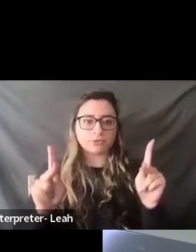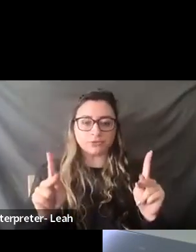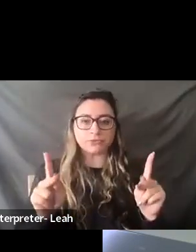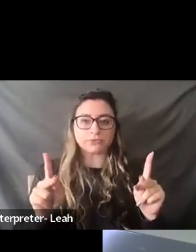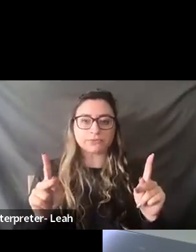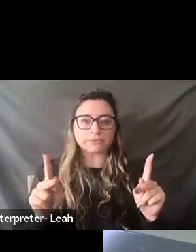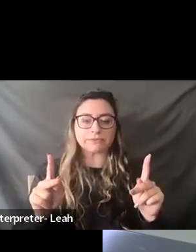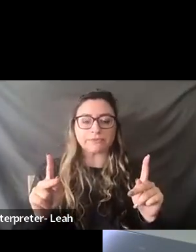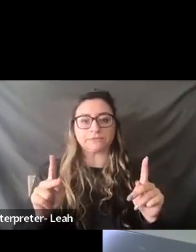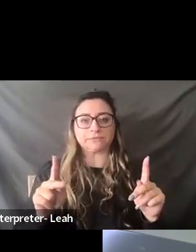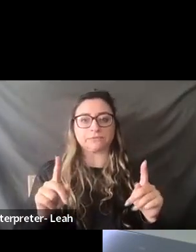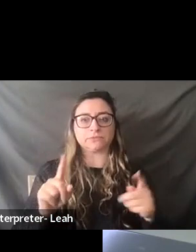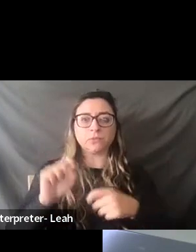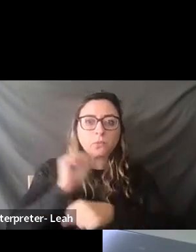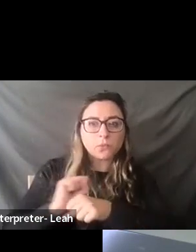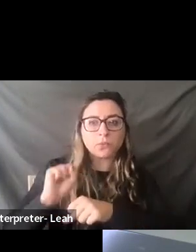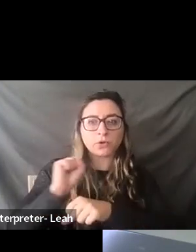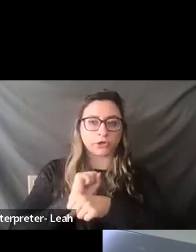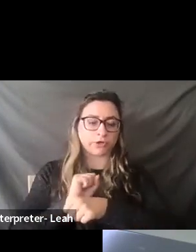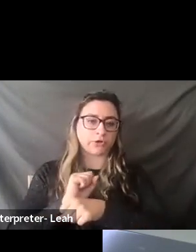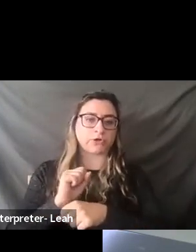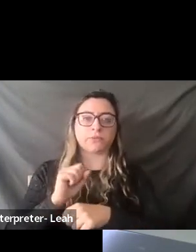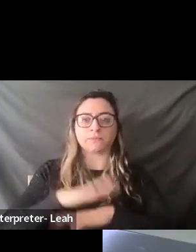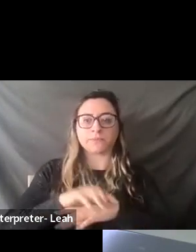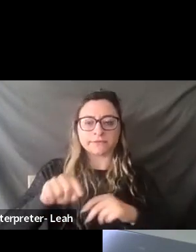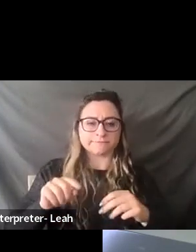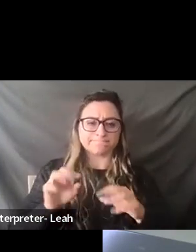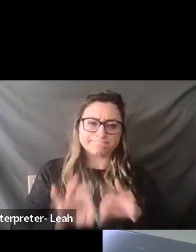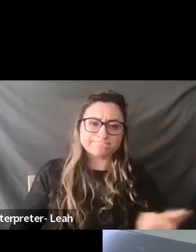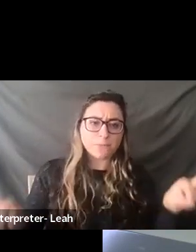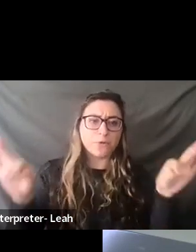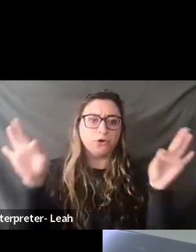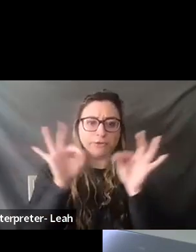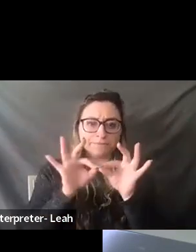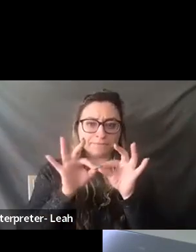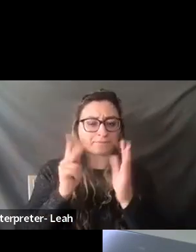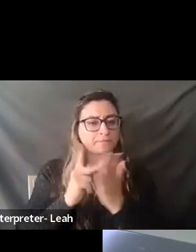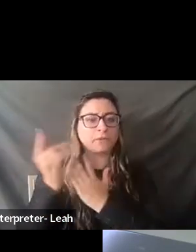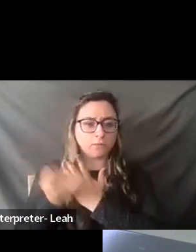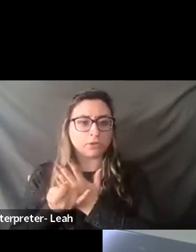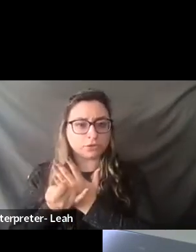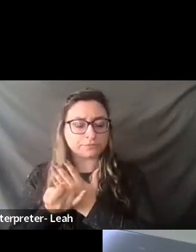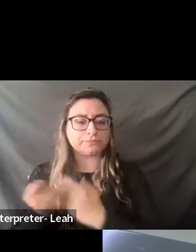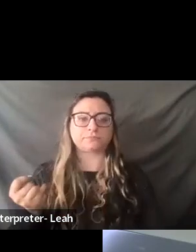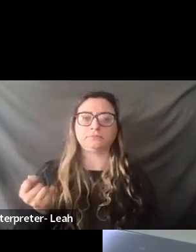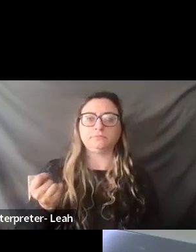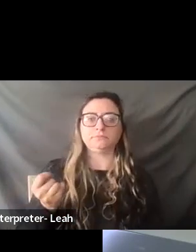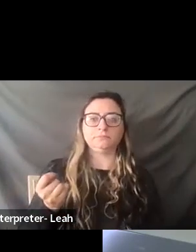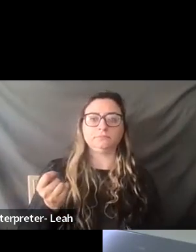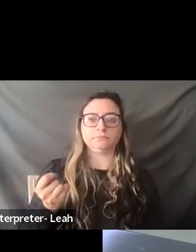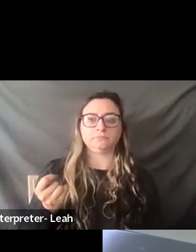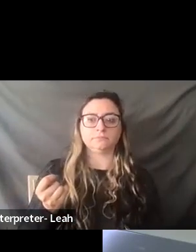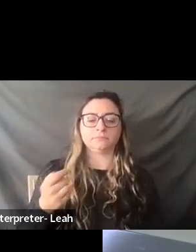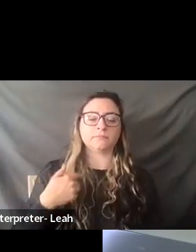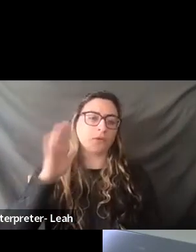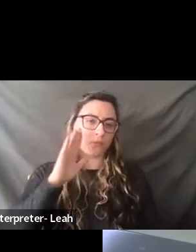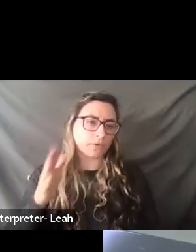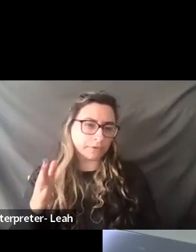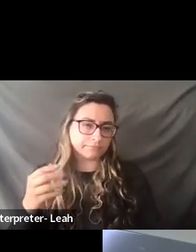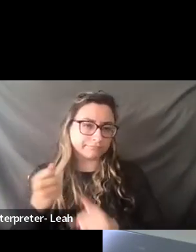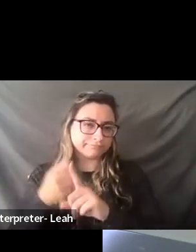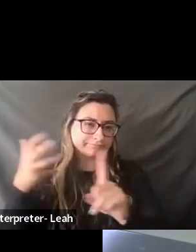The World Institute on Disability is one of the oldest global disability rights organizations founded in 1983 by Judy Heumann and Ed Roberts and continuously led by people with disabilities for what is about to be 40 years.